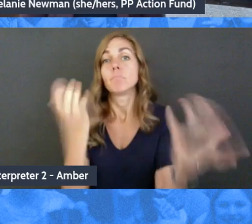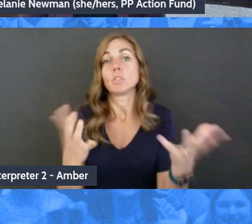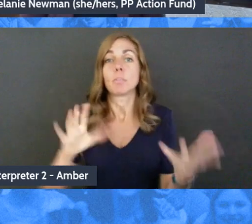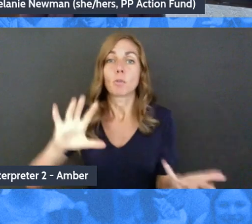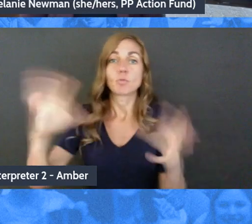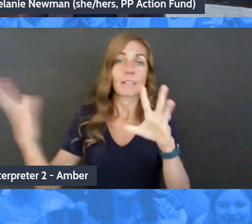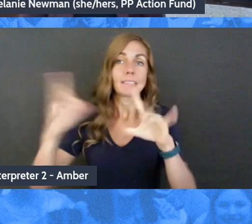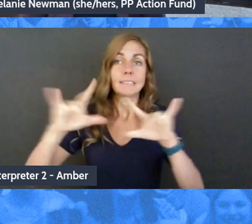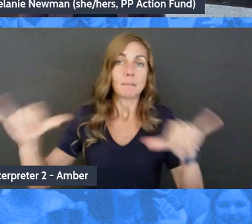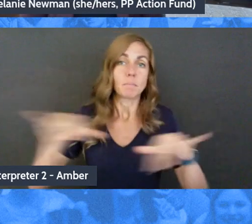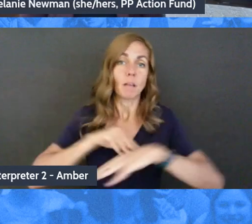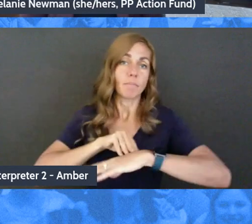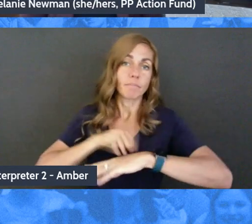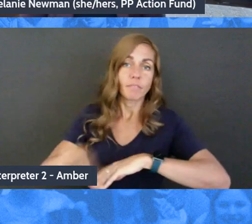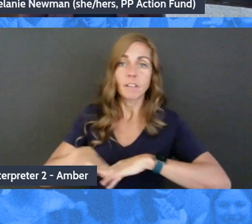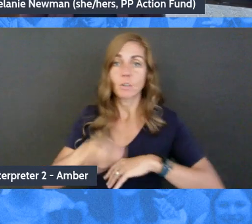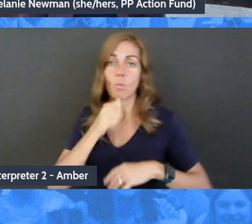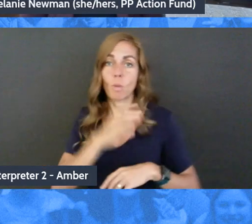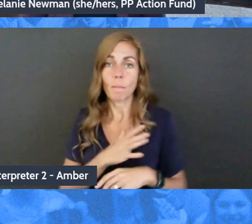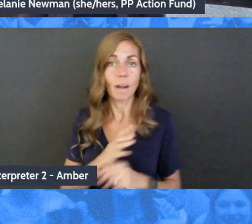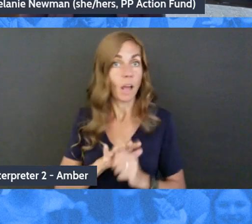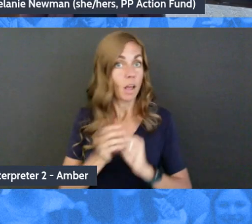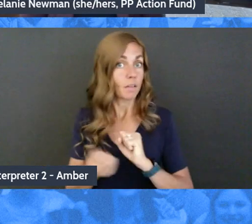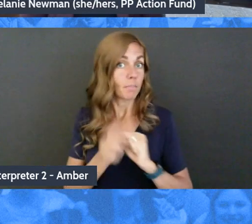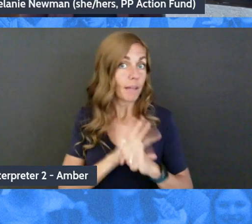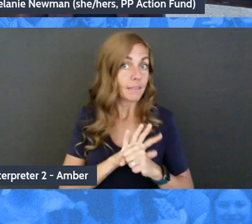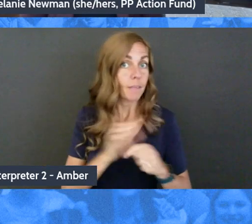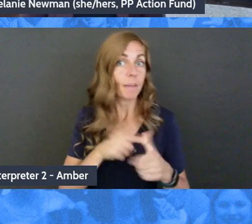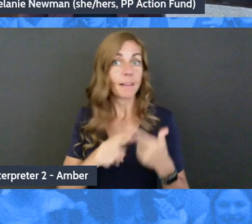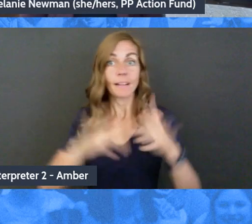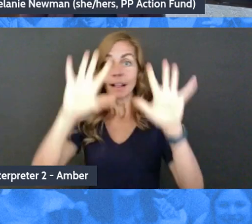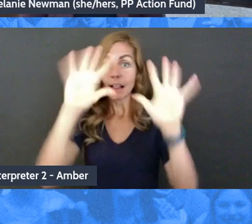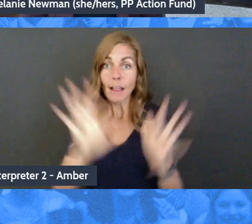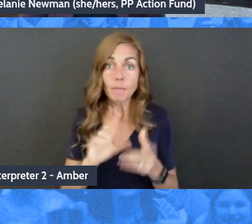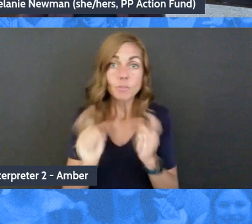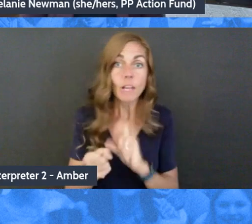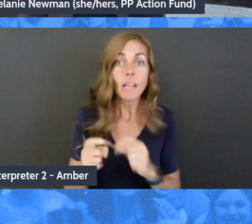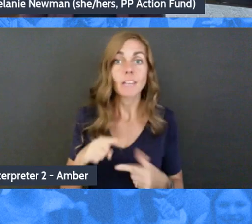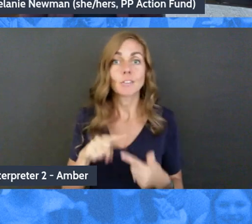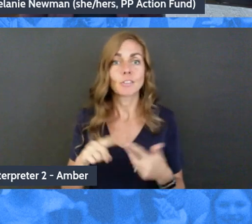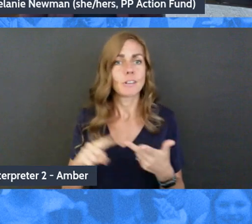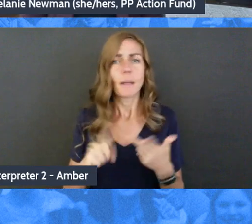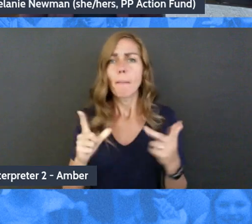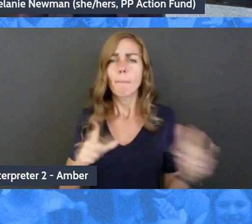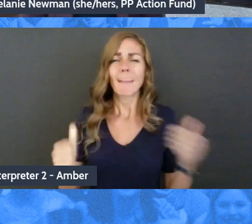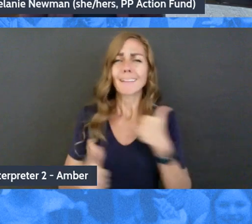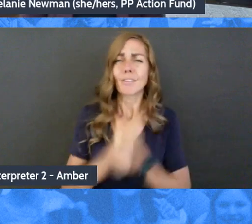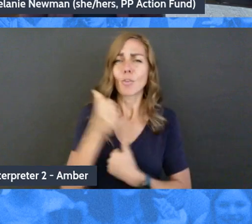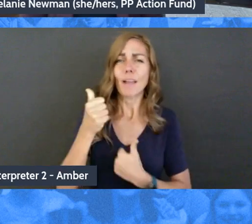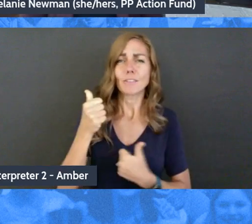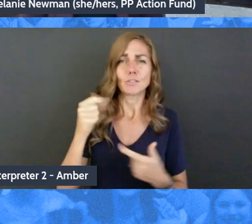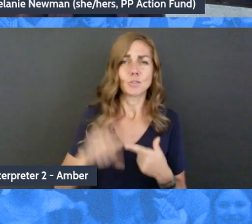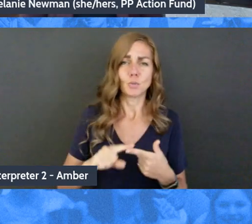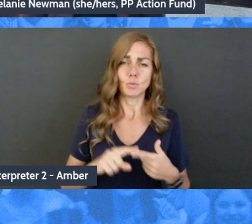from the ongoing pandemic, to rapidly changing climate, to the greatest threat to reproductive freedoms since Roe, and we see voting rights